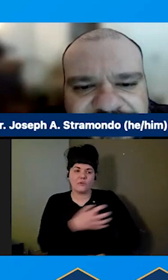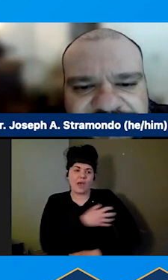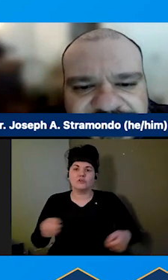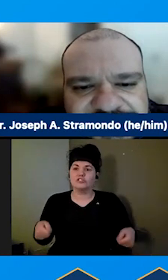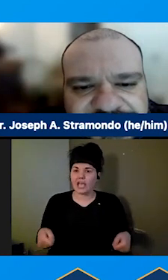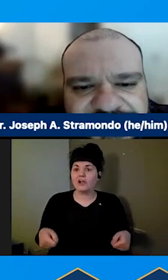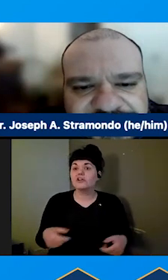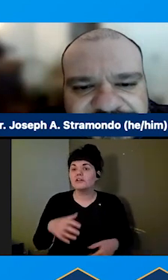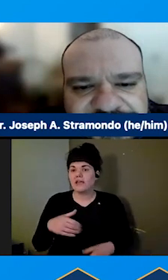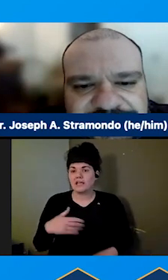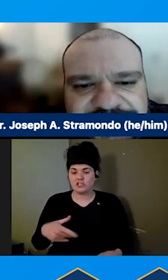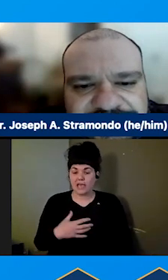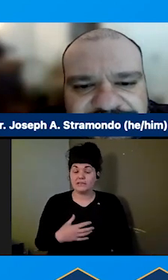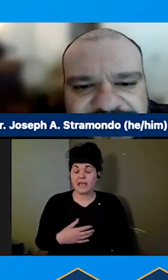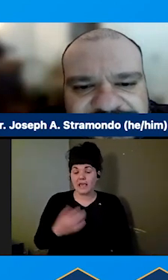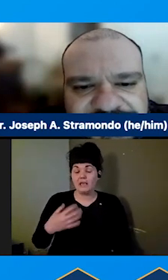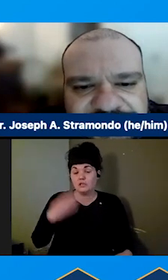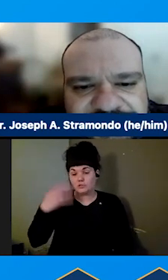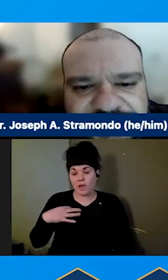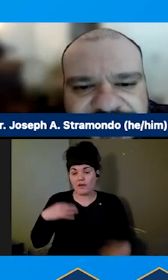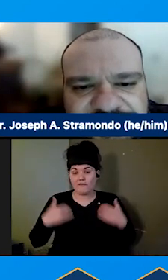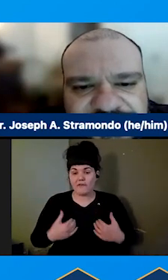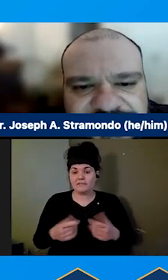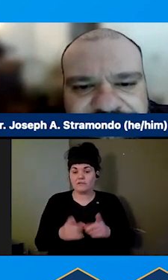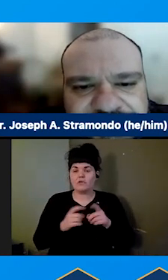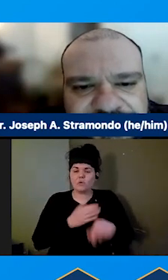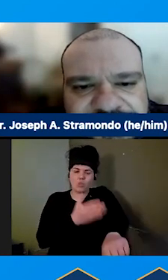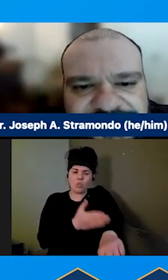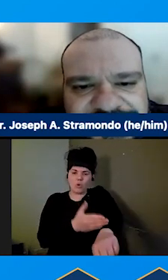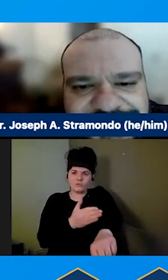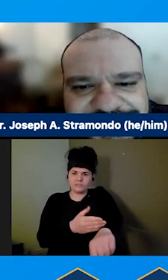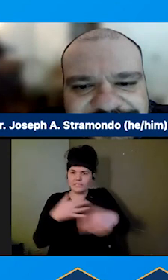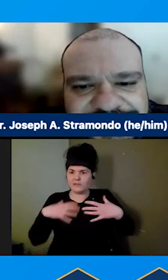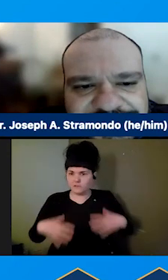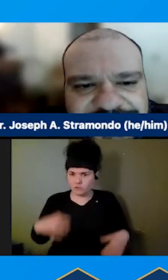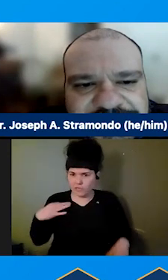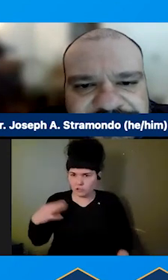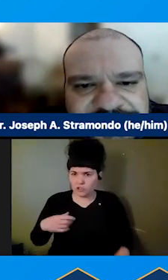a sweater vest and a long sleeved dress shirt and pearls and glasses. And then there's